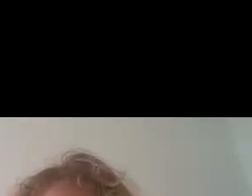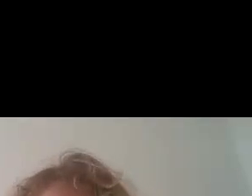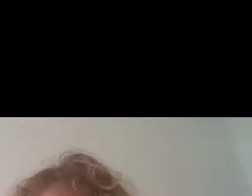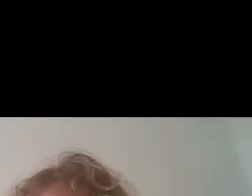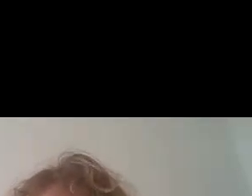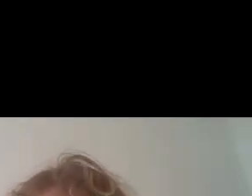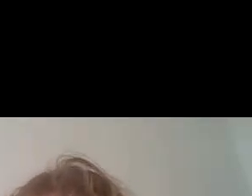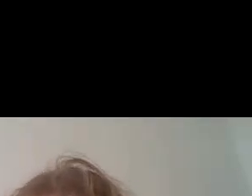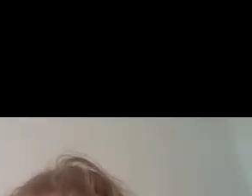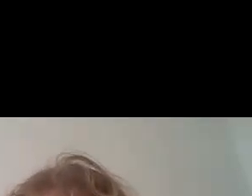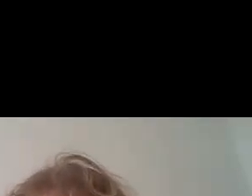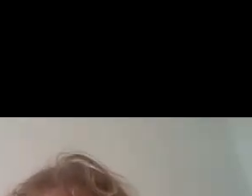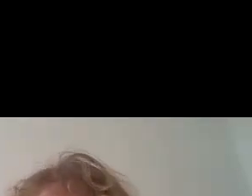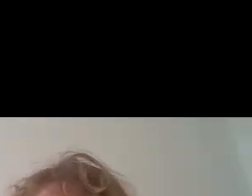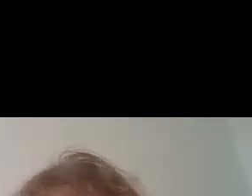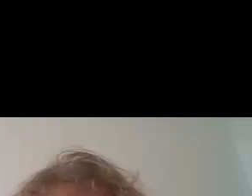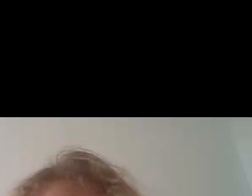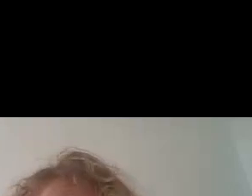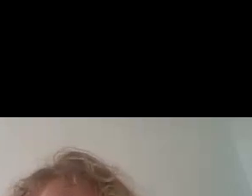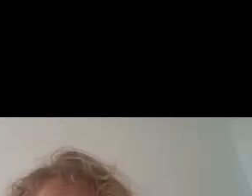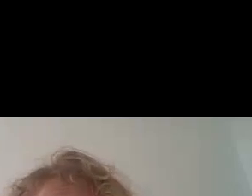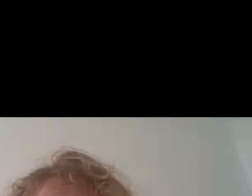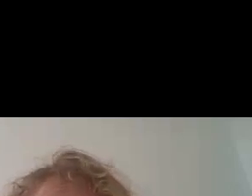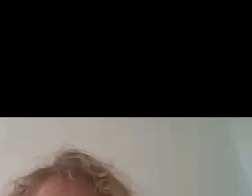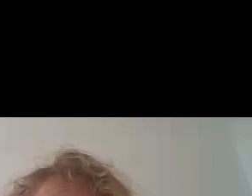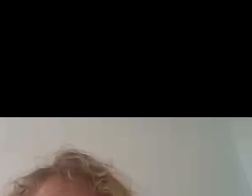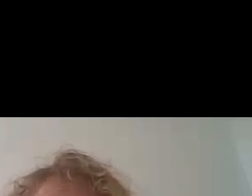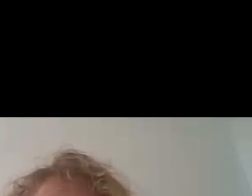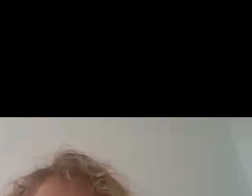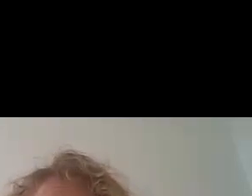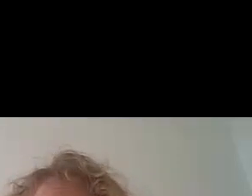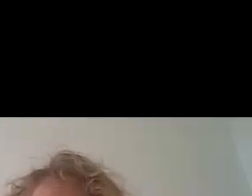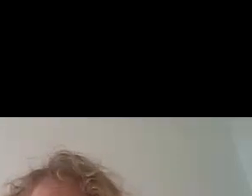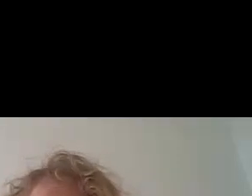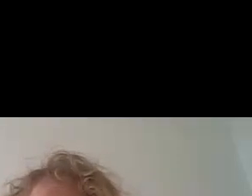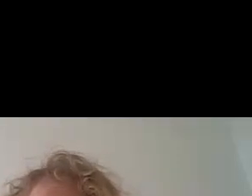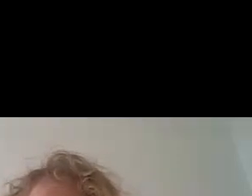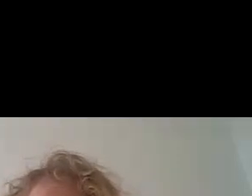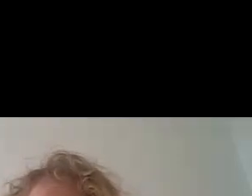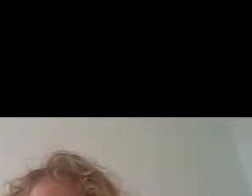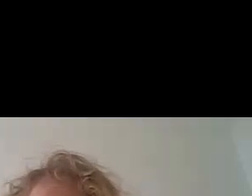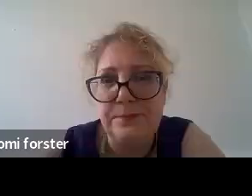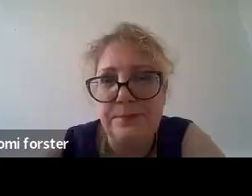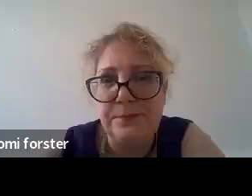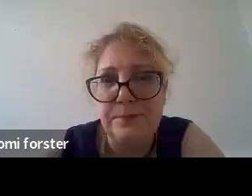Right? It told me it was sharing. Alright, we'll try that again.